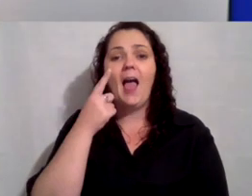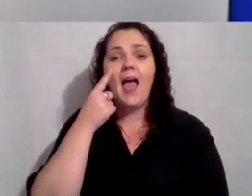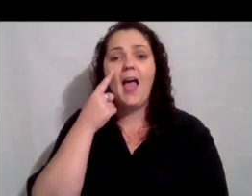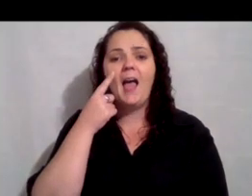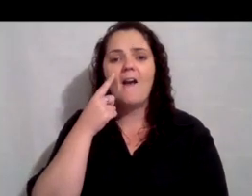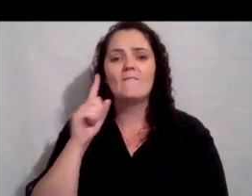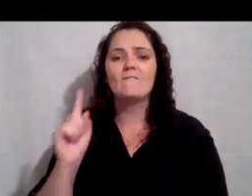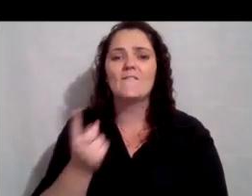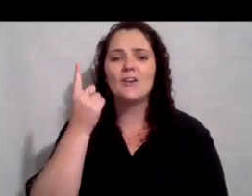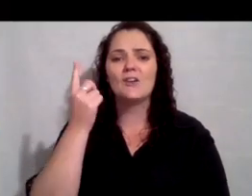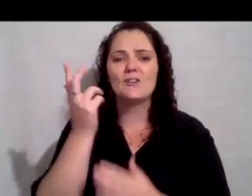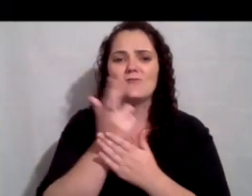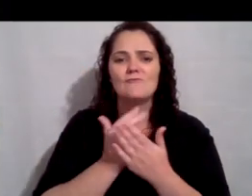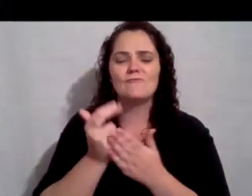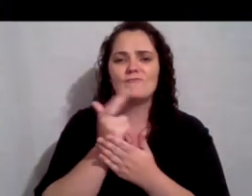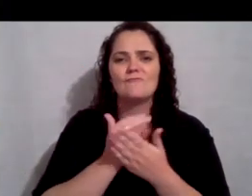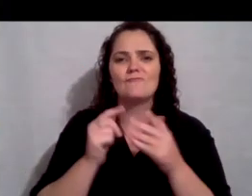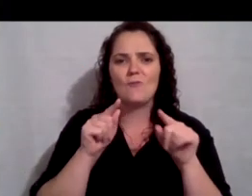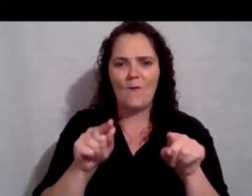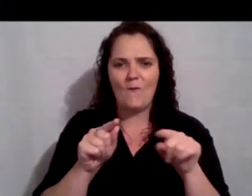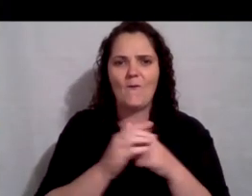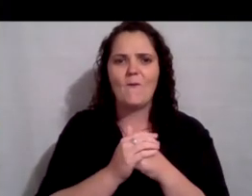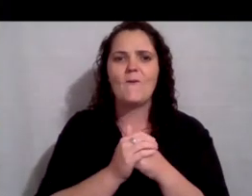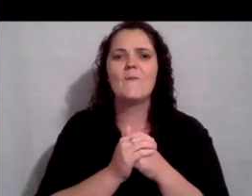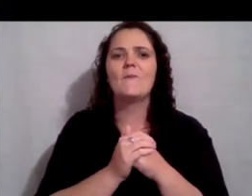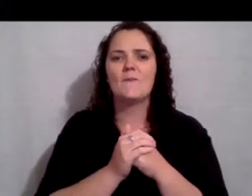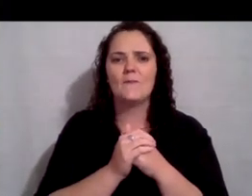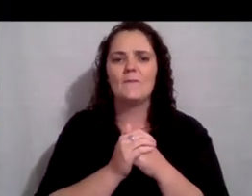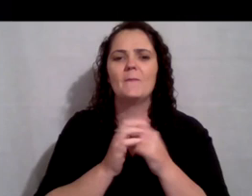take a look at this first drawing. Now when you look at this drawing,